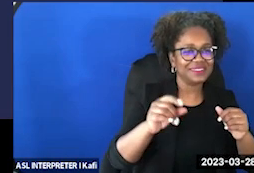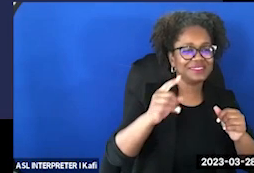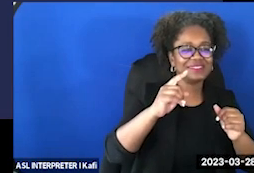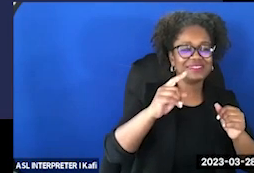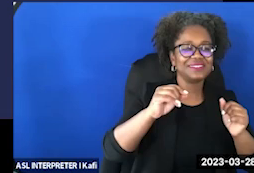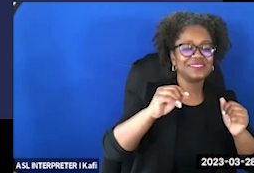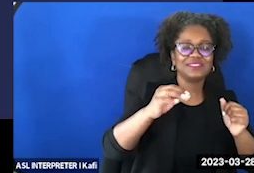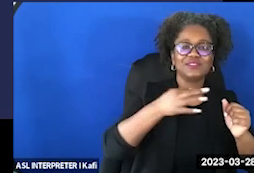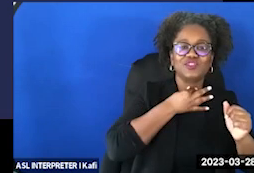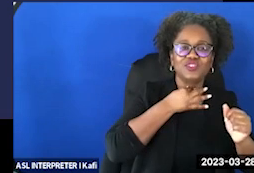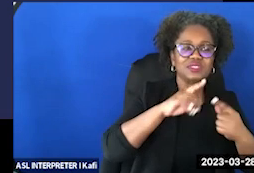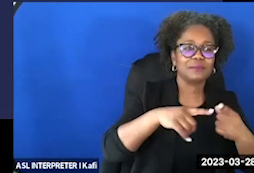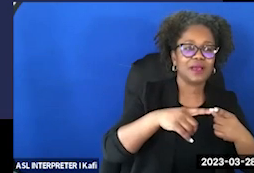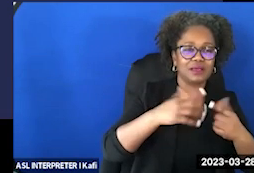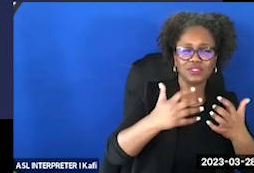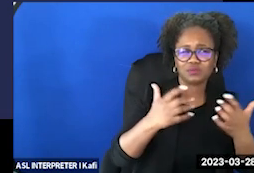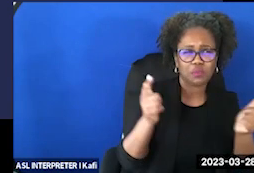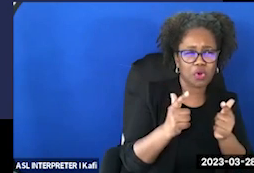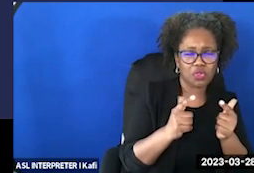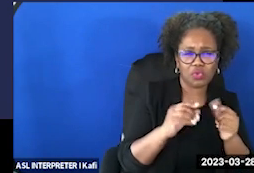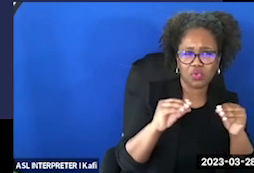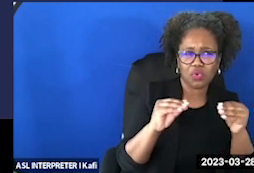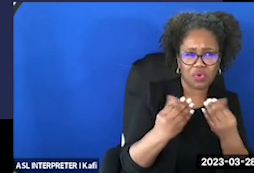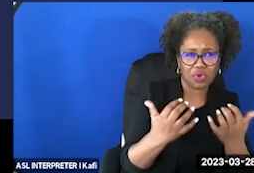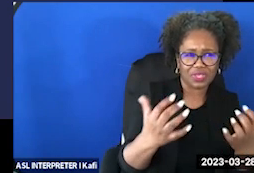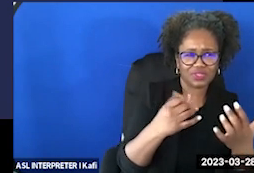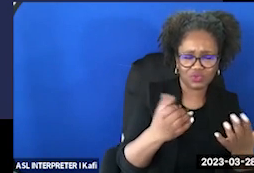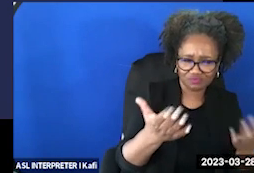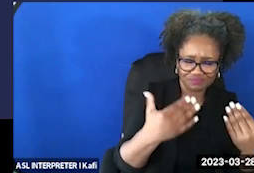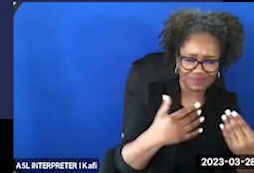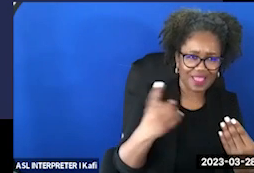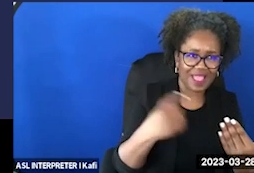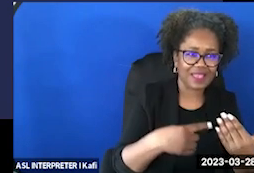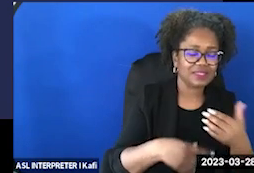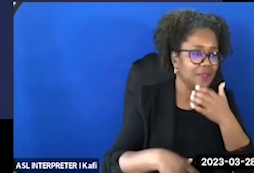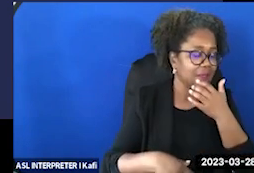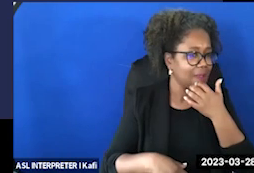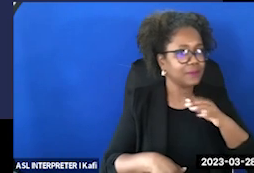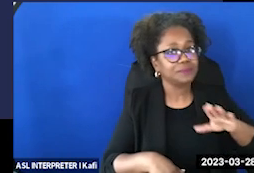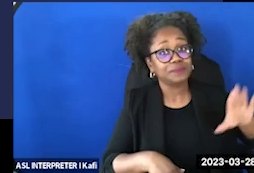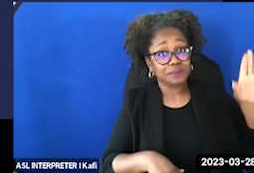Kimberly: Well, my, this is Kimberly, my something I learned, which I guess, is